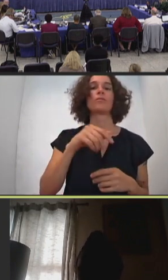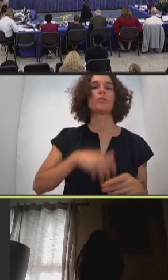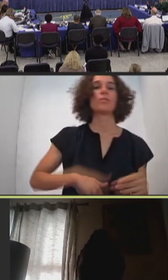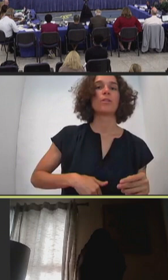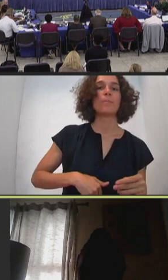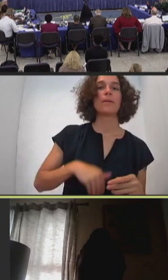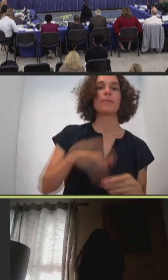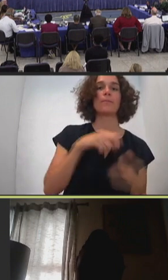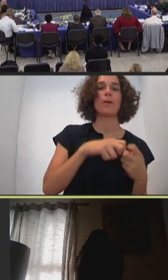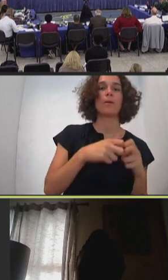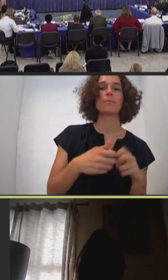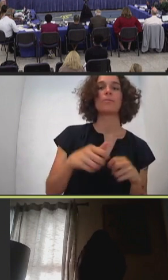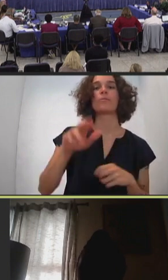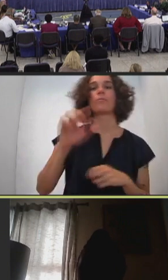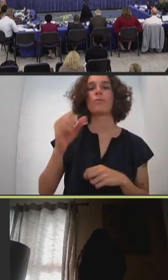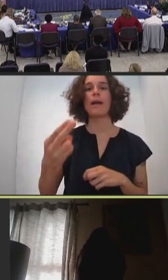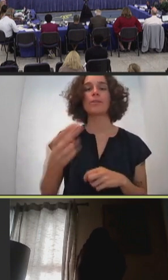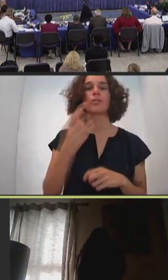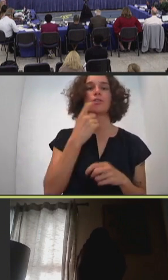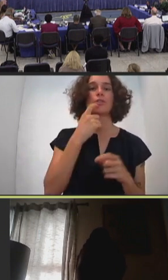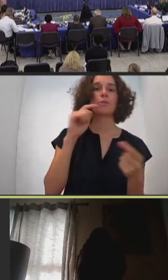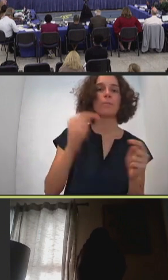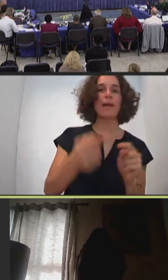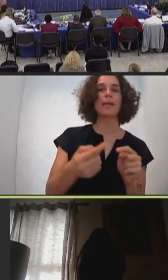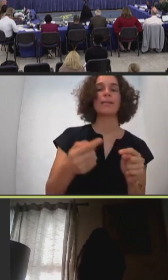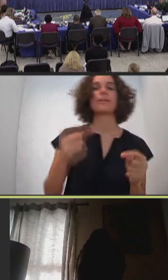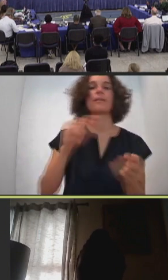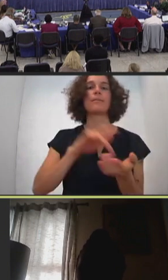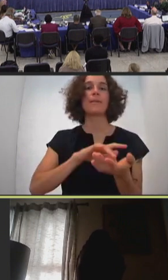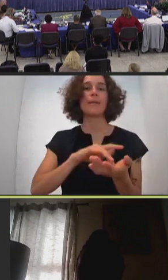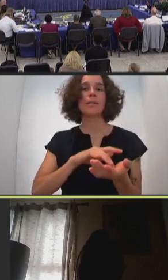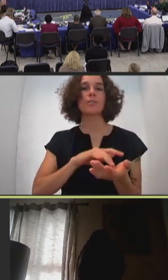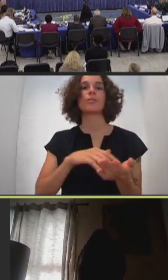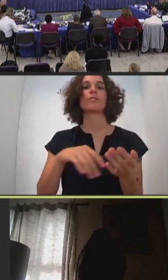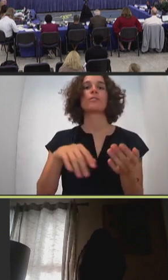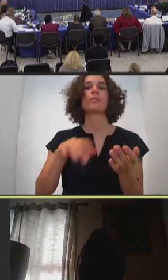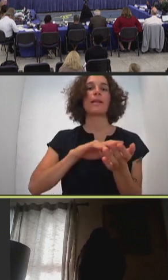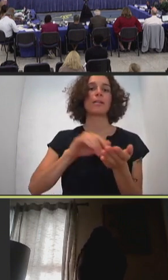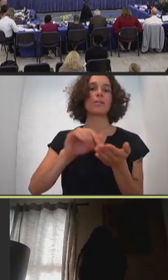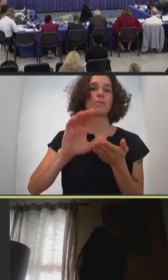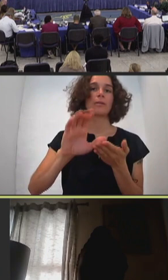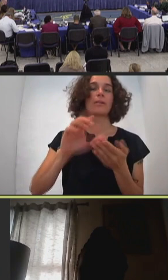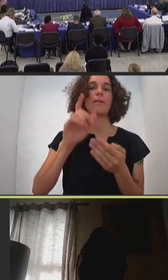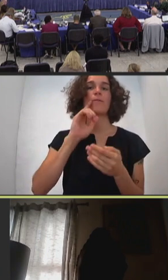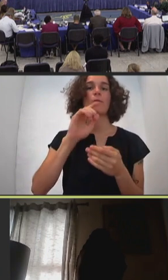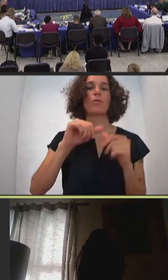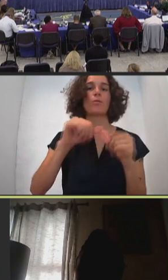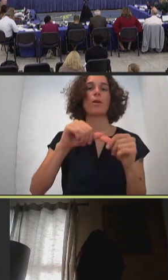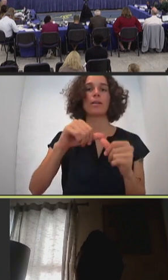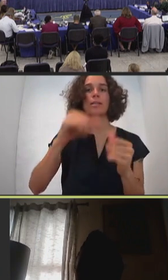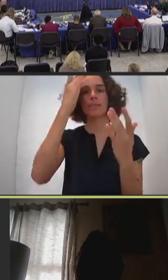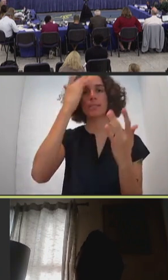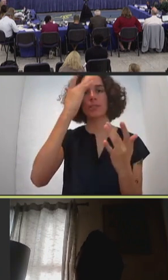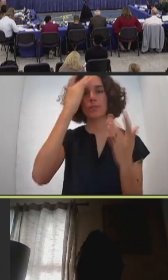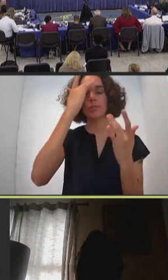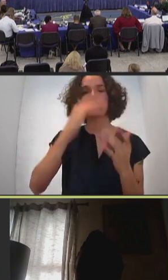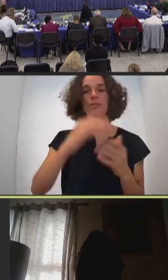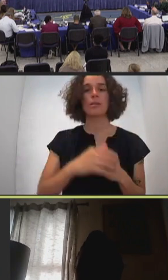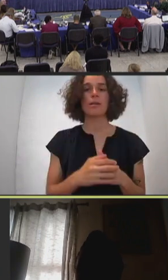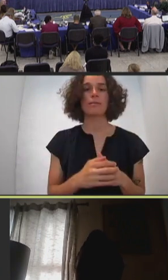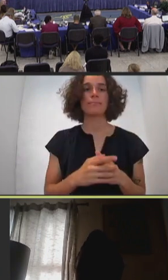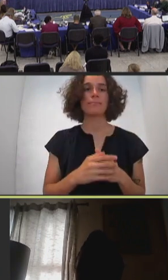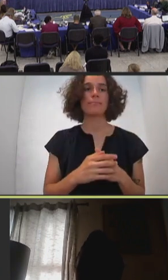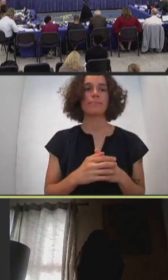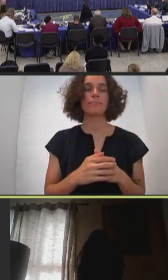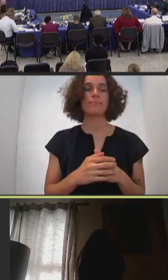tooth pains, as well as medication refills for chronic conditions. The most rampant one